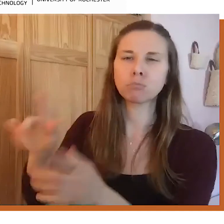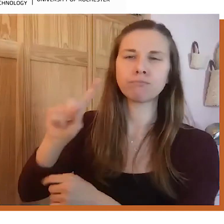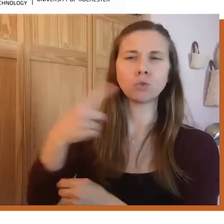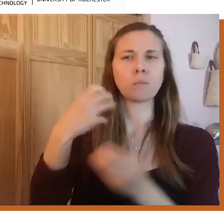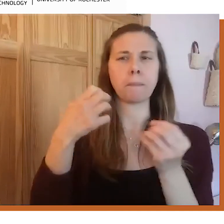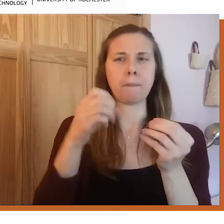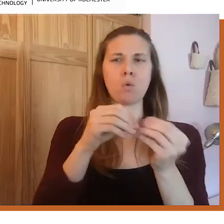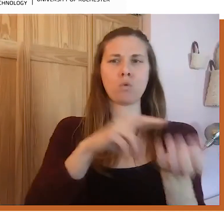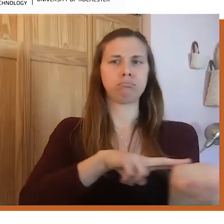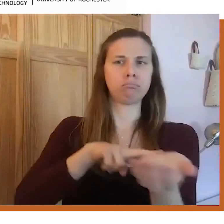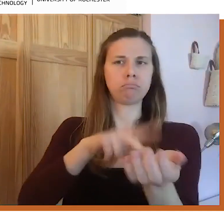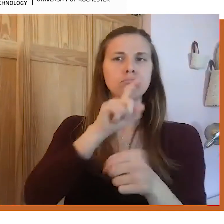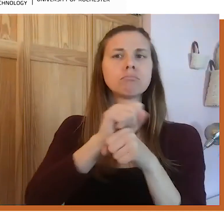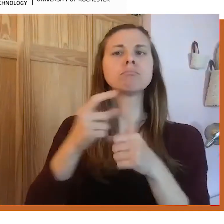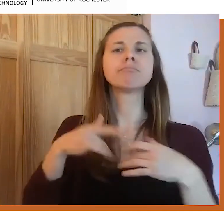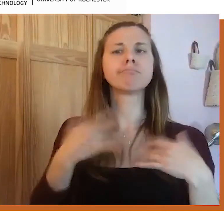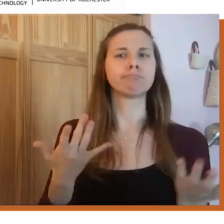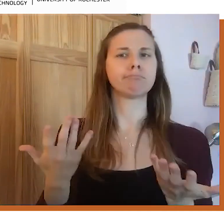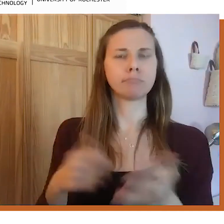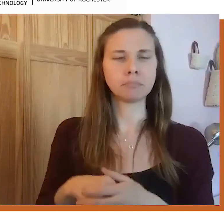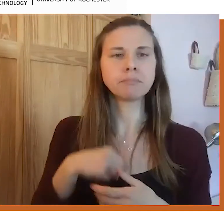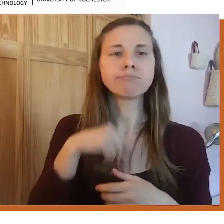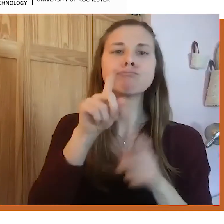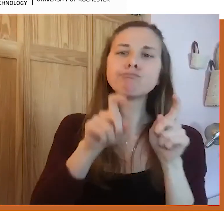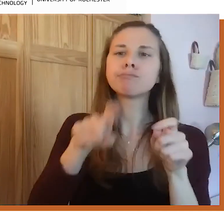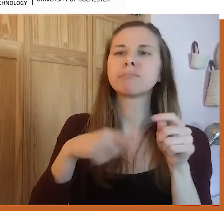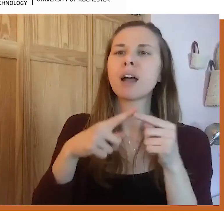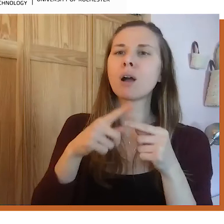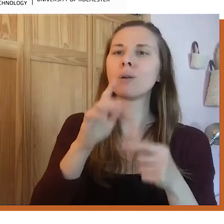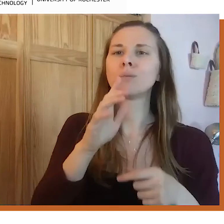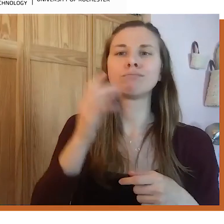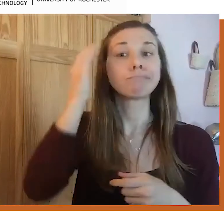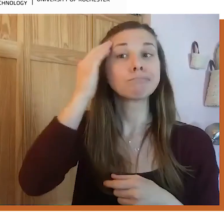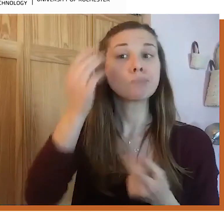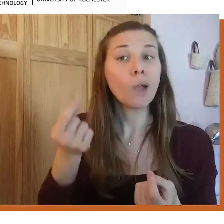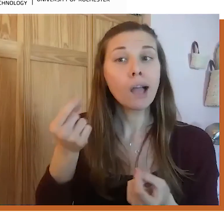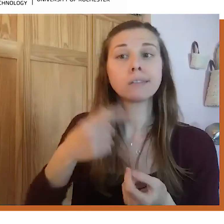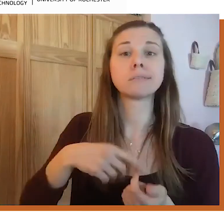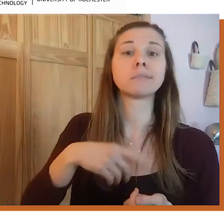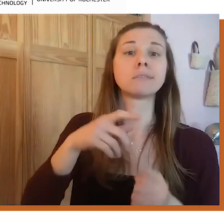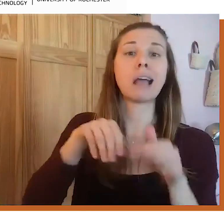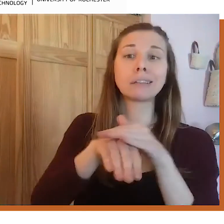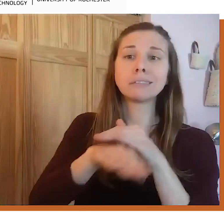for analyses. We had questions about what they knew,